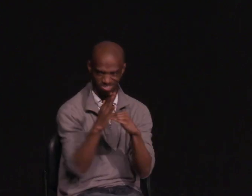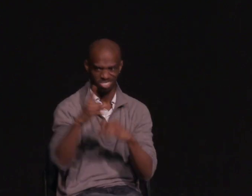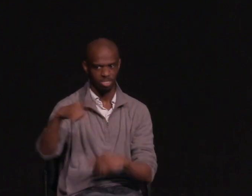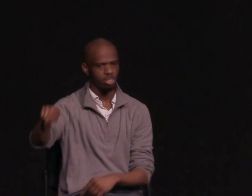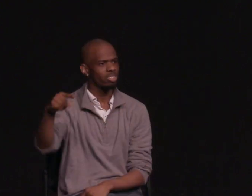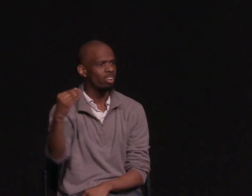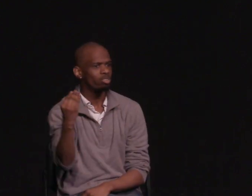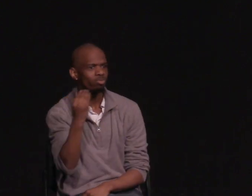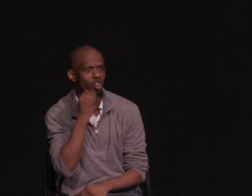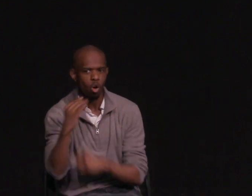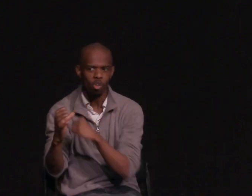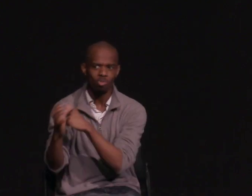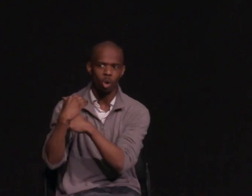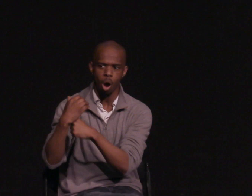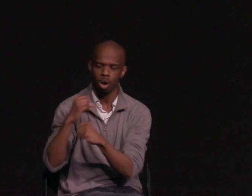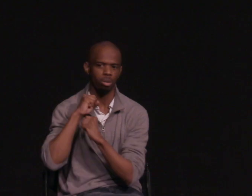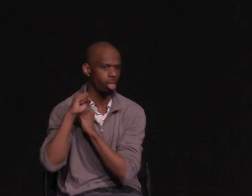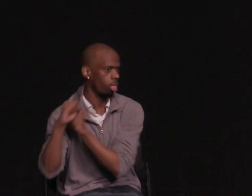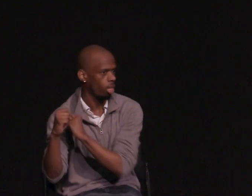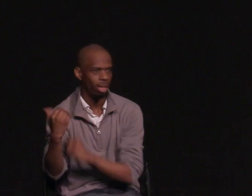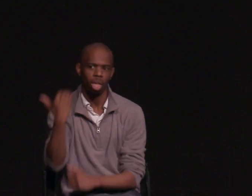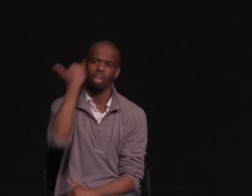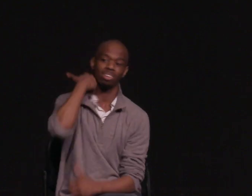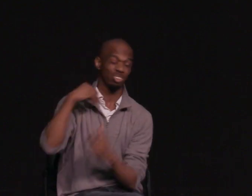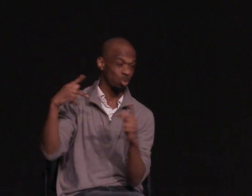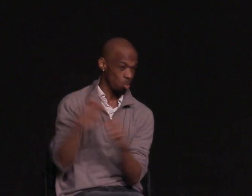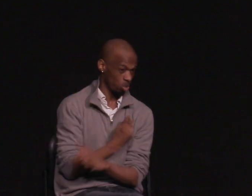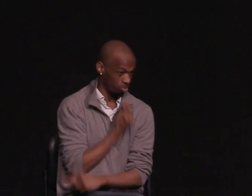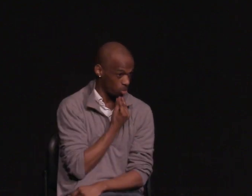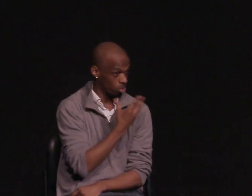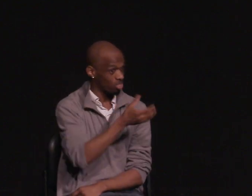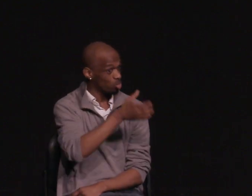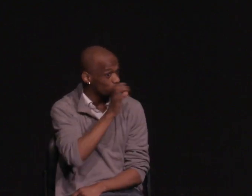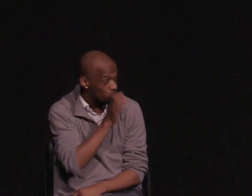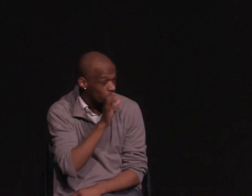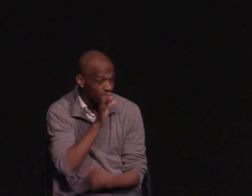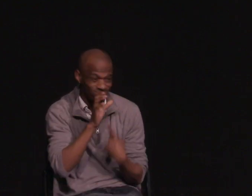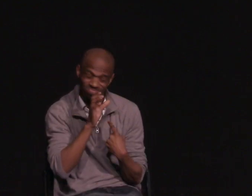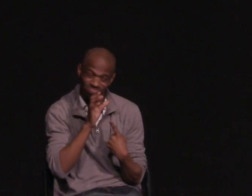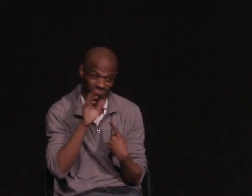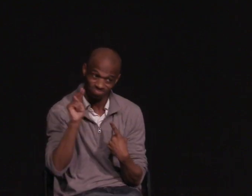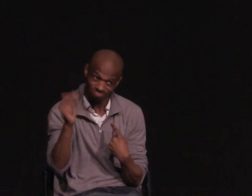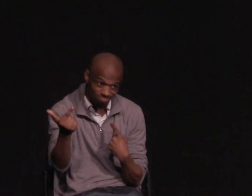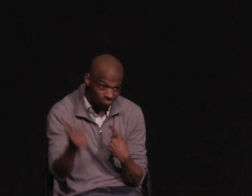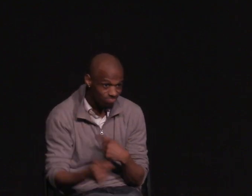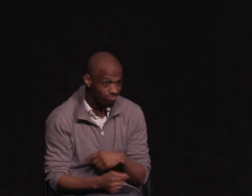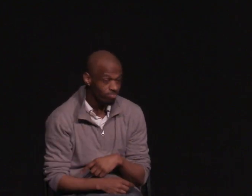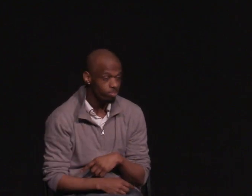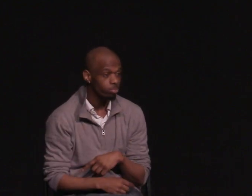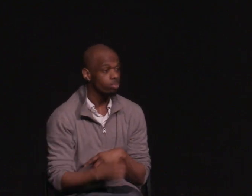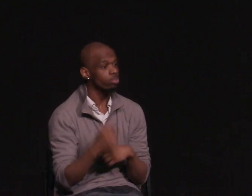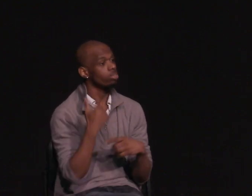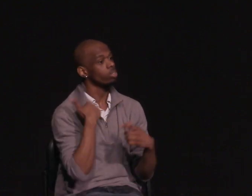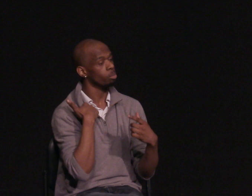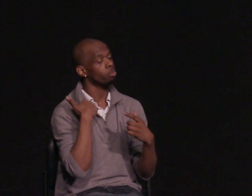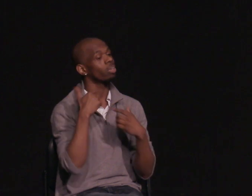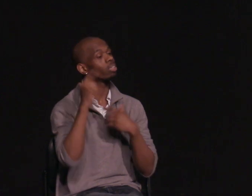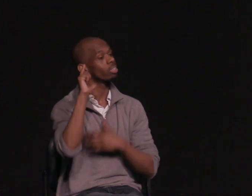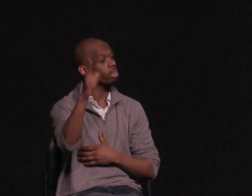to convince them to eat the worst foods and drink the worst beverages. I went on to author several groundbreaking books that